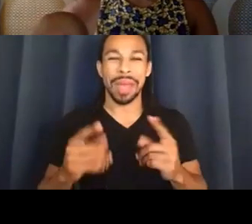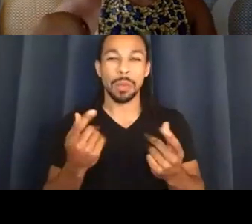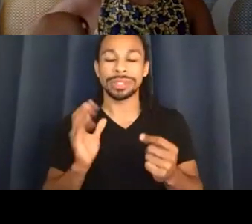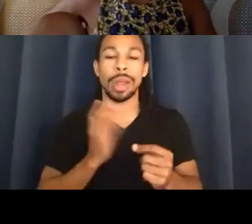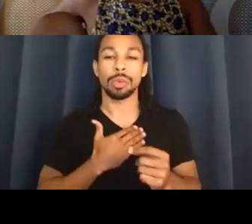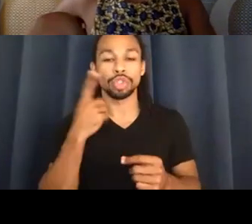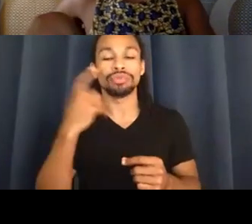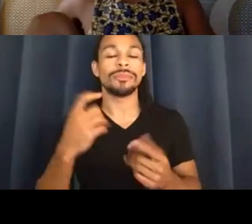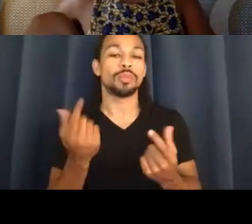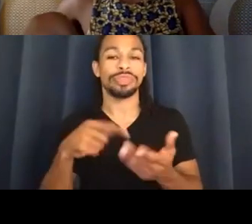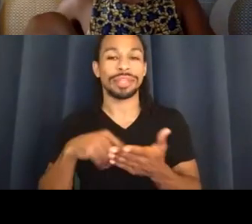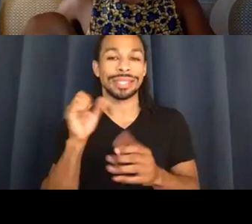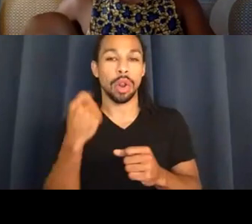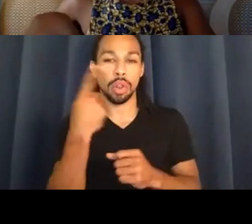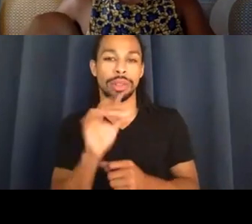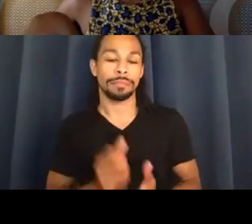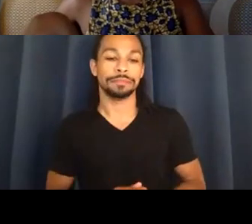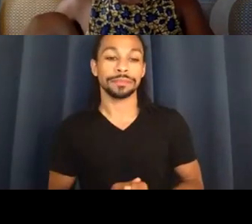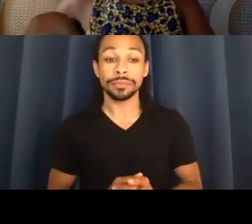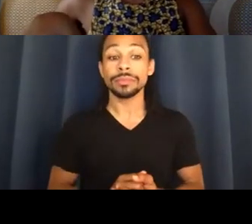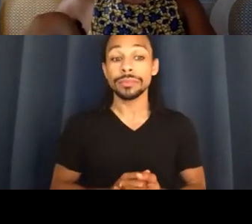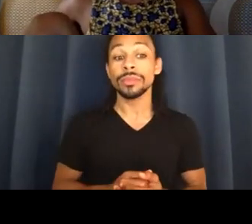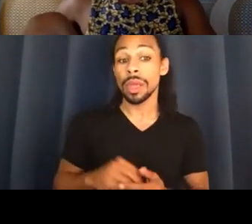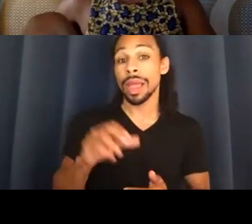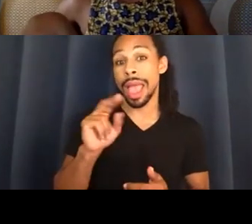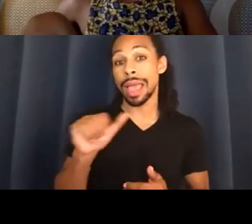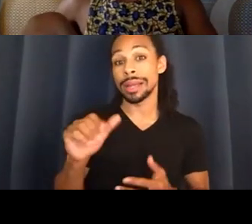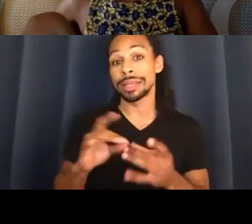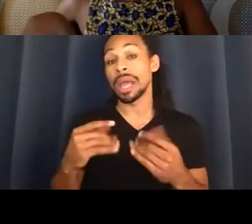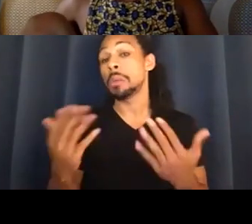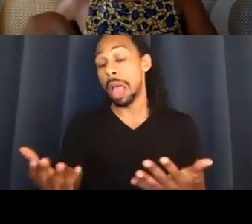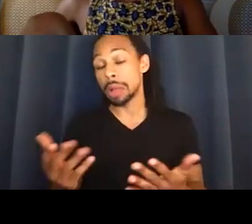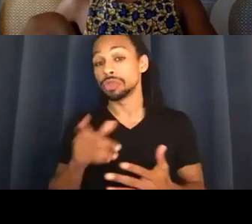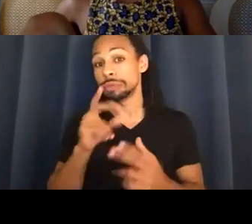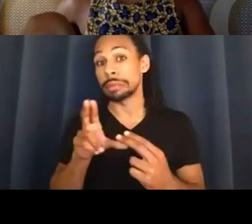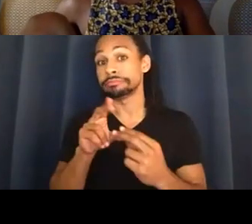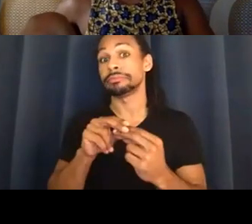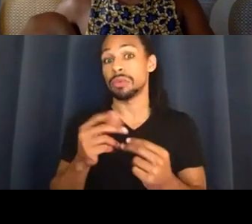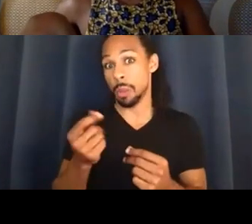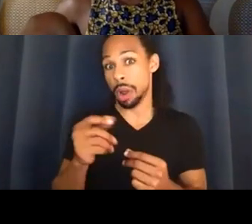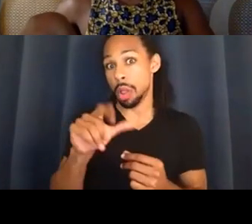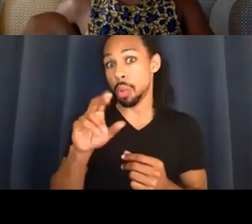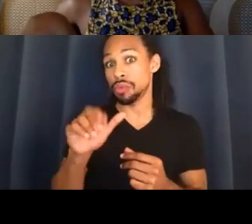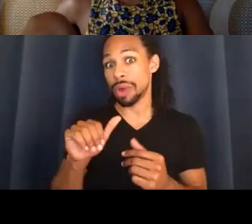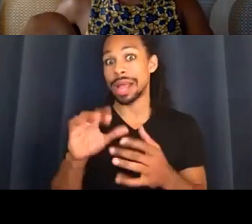Laura is saying, when I'm thinking, how would I approach this, there has to be a world where